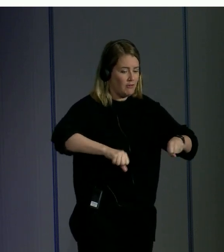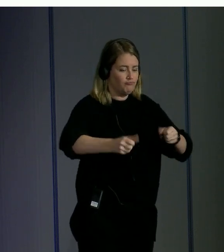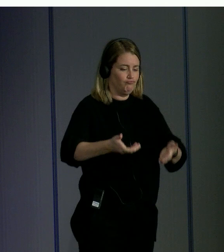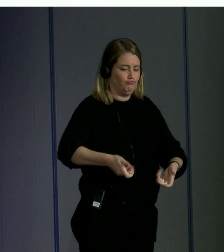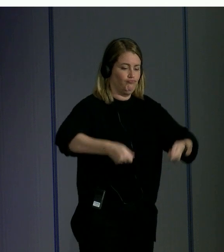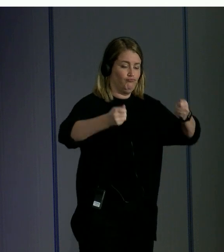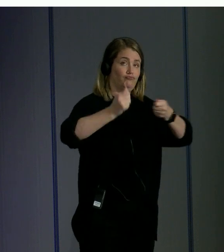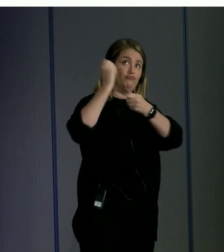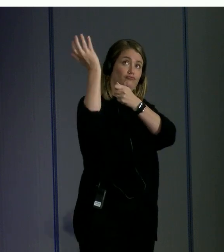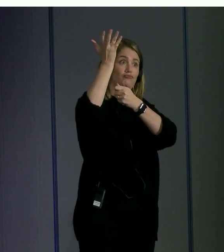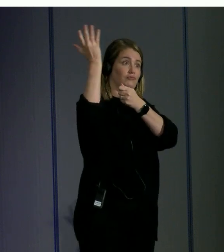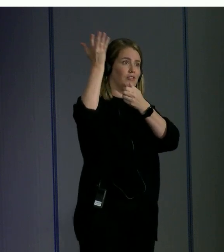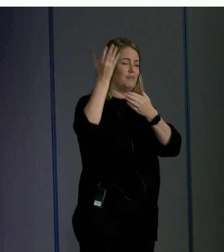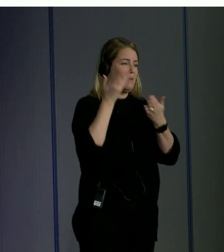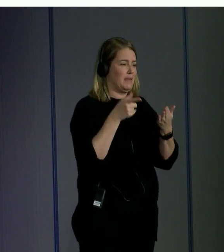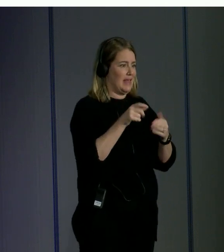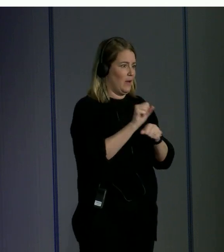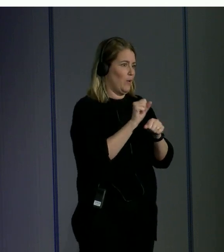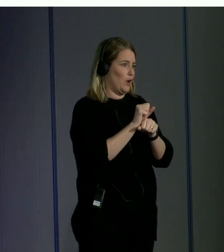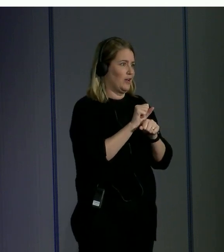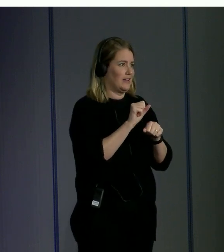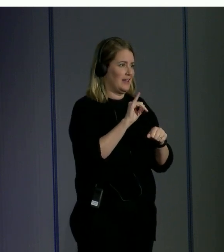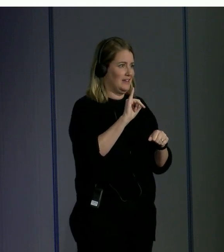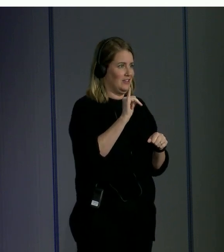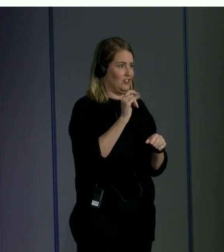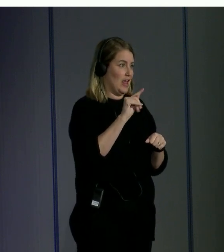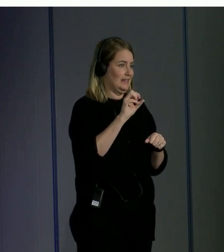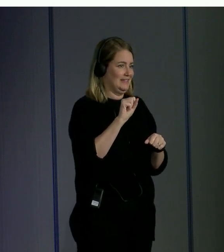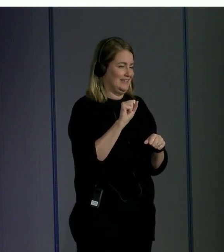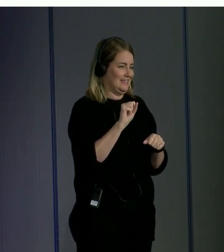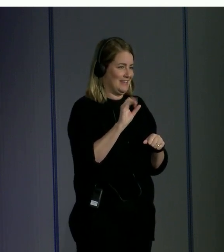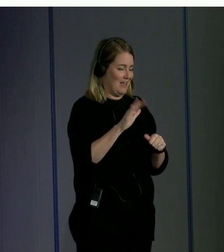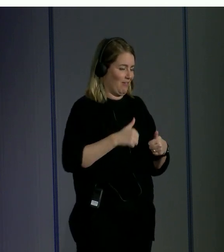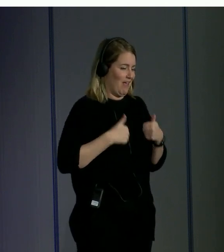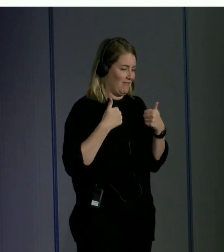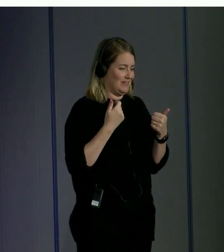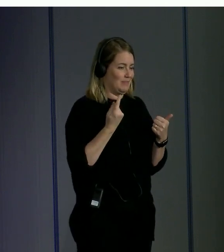of them work at Jet Set at some point. Really complicated.